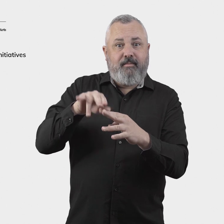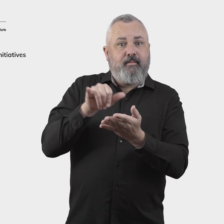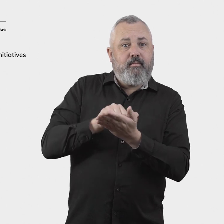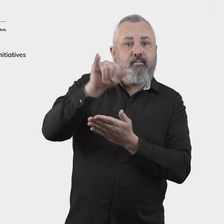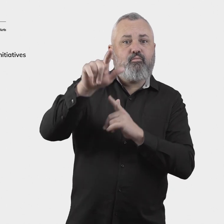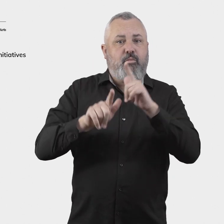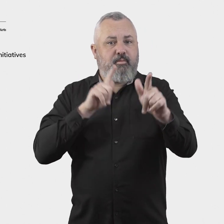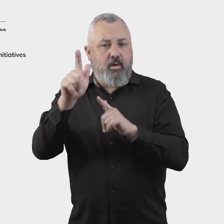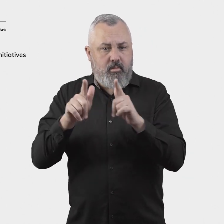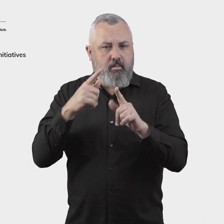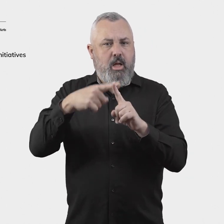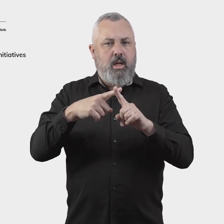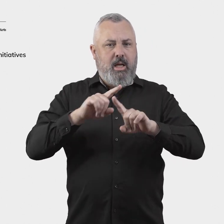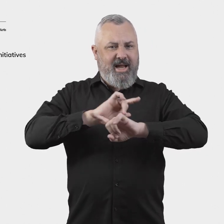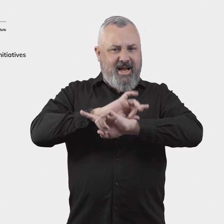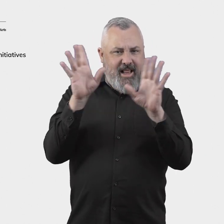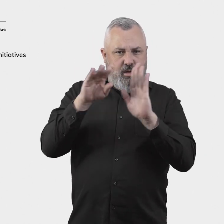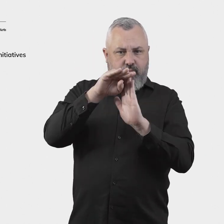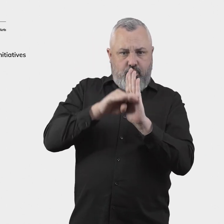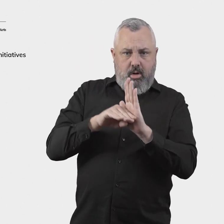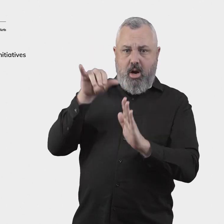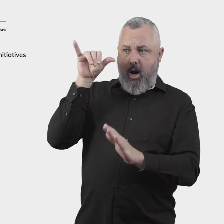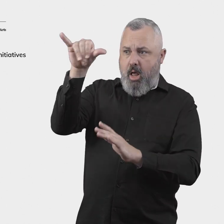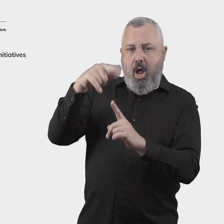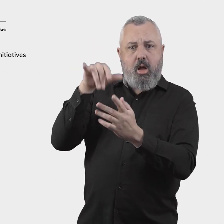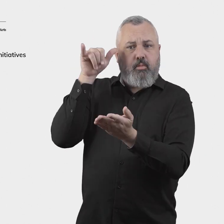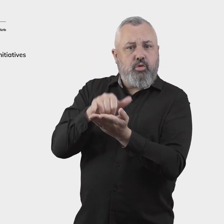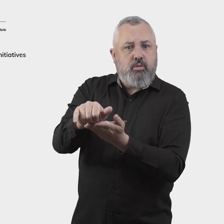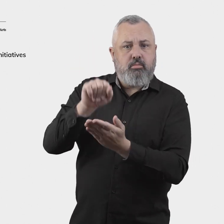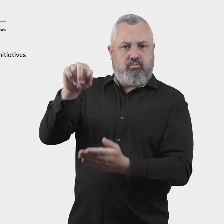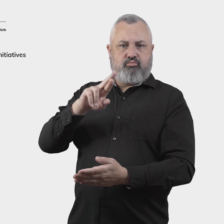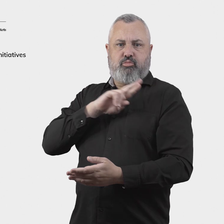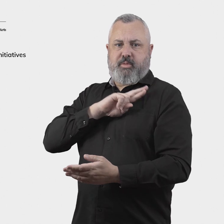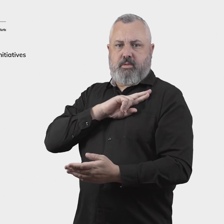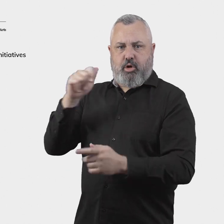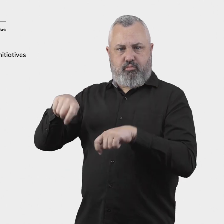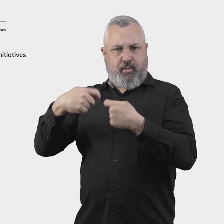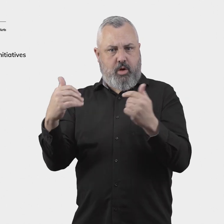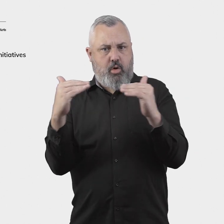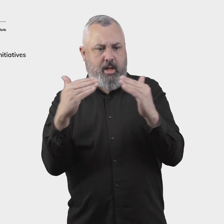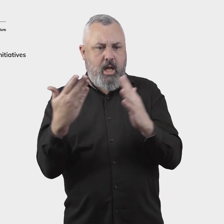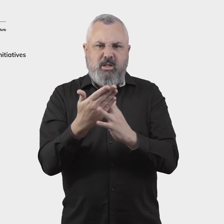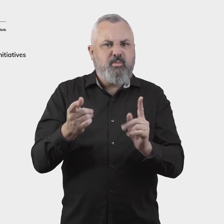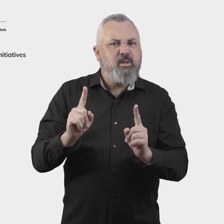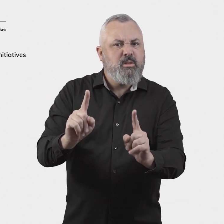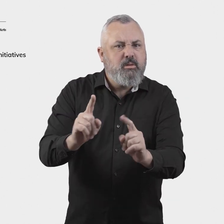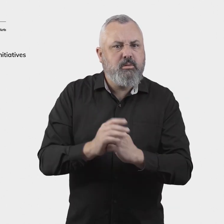air travel and the obligations that airlines and airports have to provide equal access.